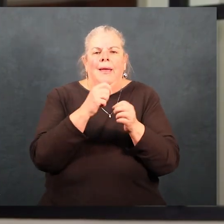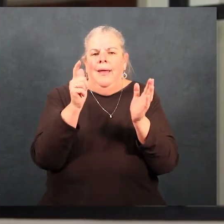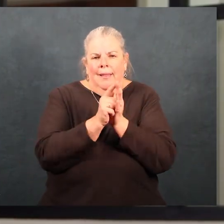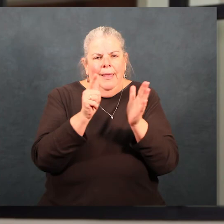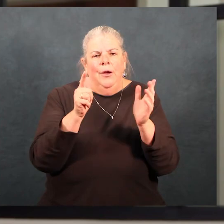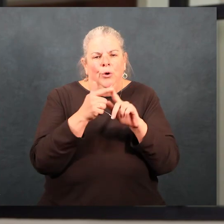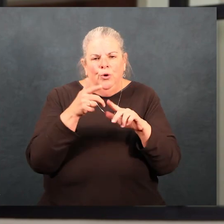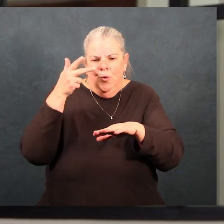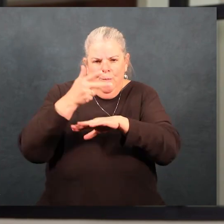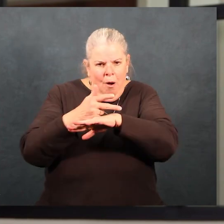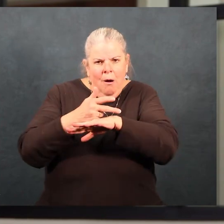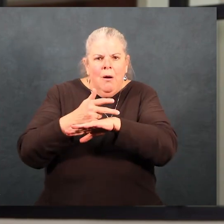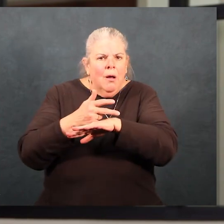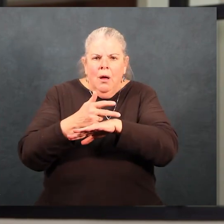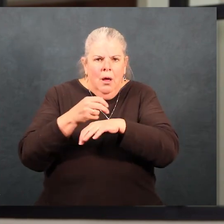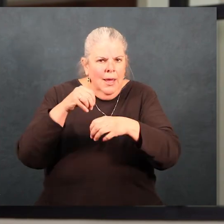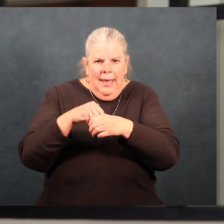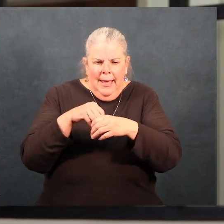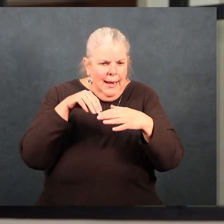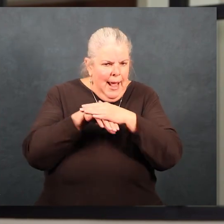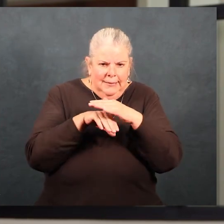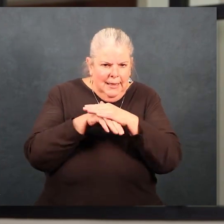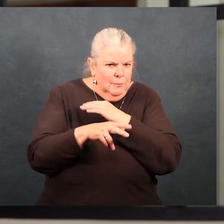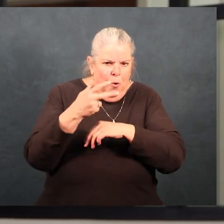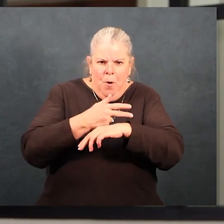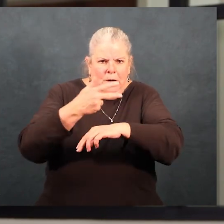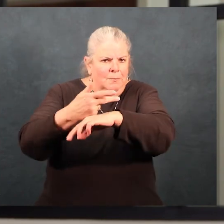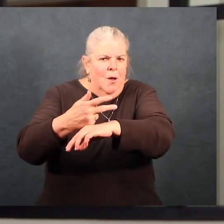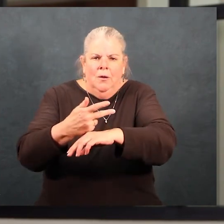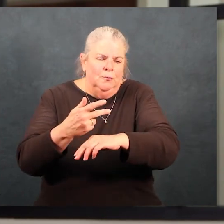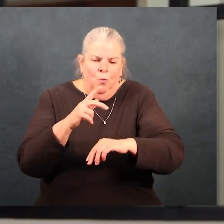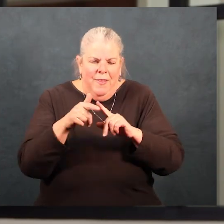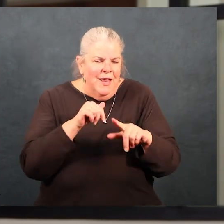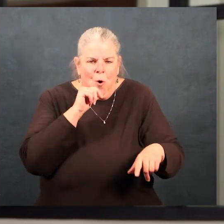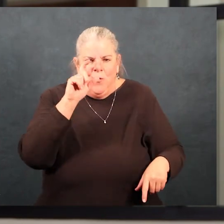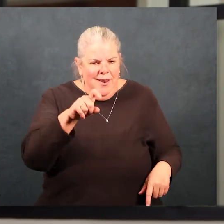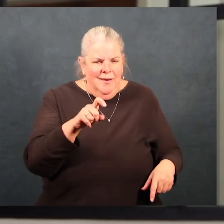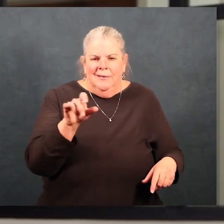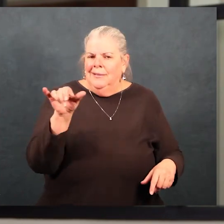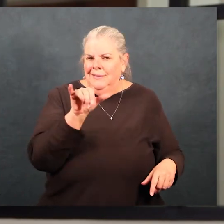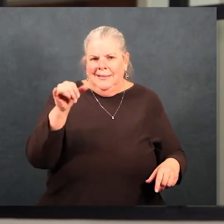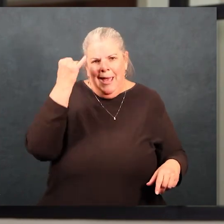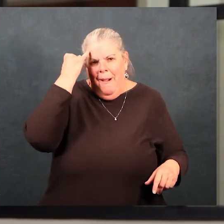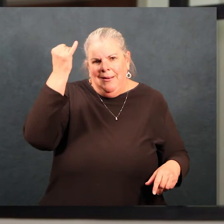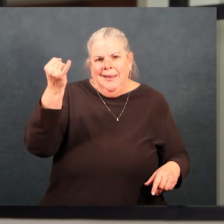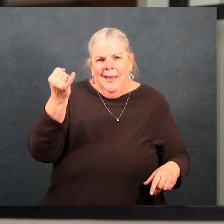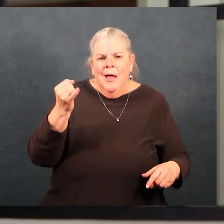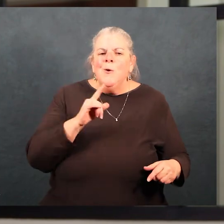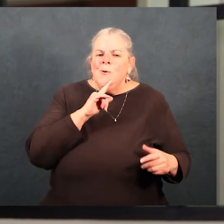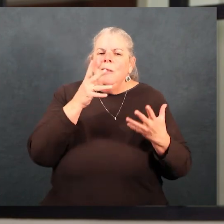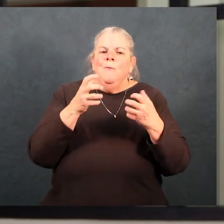in accessible parking spots when they don't really need the spot. It's the same idea with this. We really wanna protect people